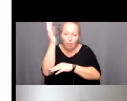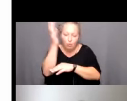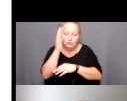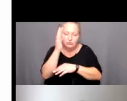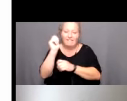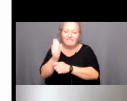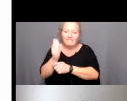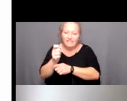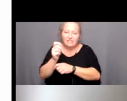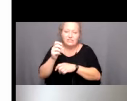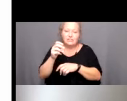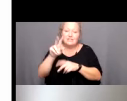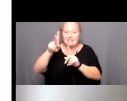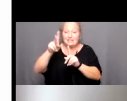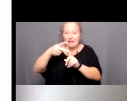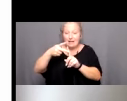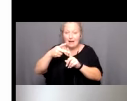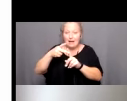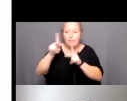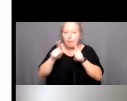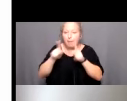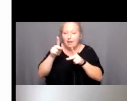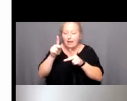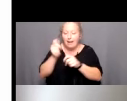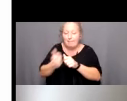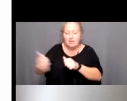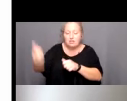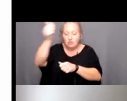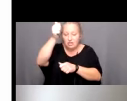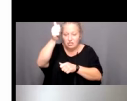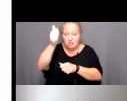The second highest rate was seen in the public administration sector,